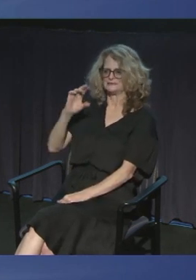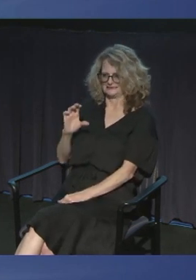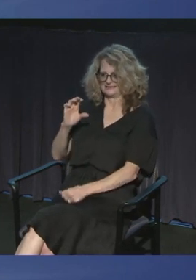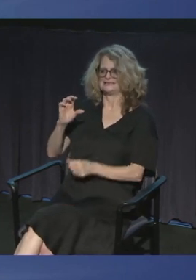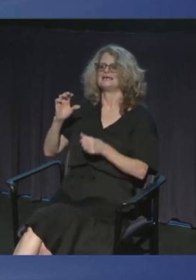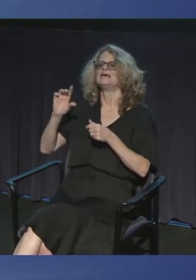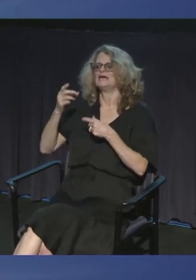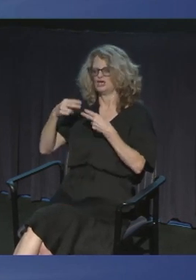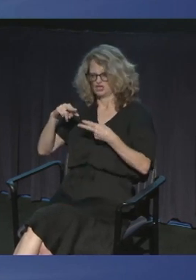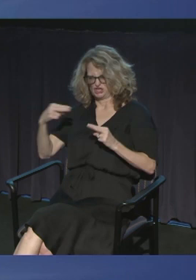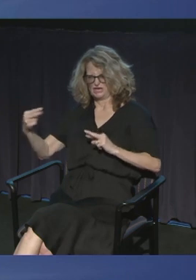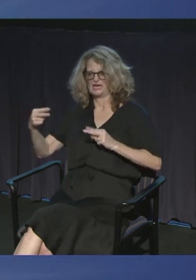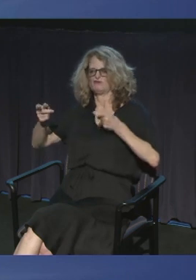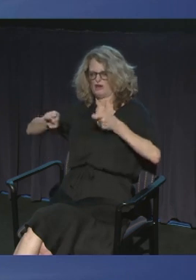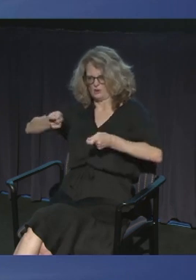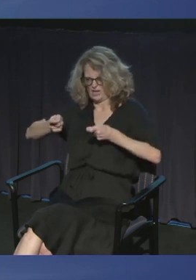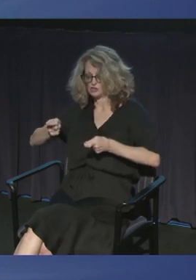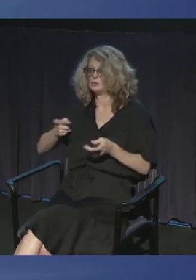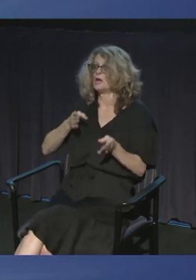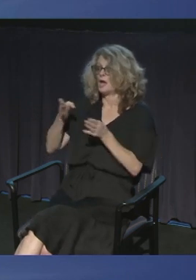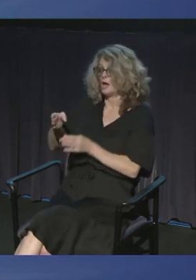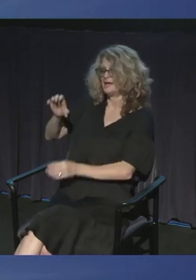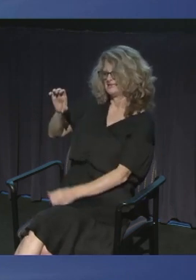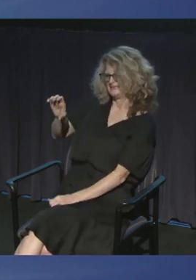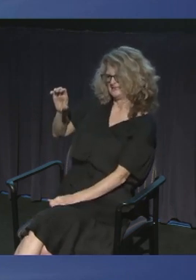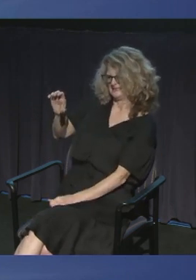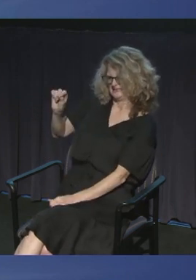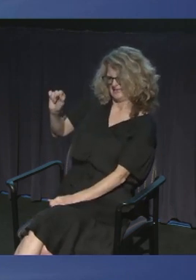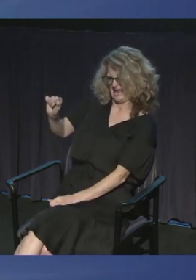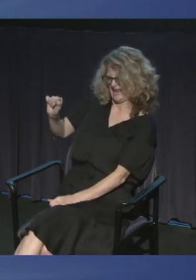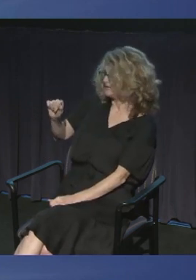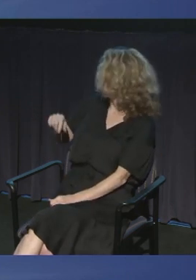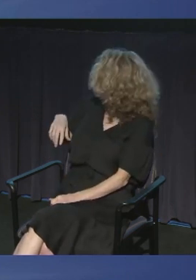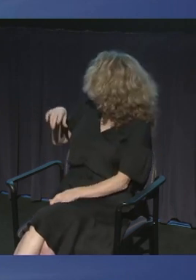POINT. WE LOOKED AT MHC GENE